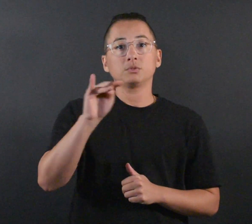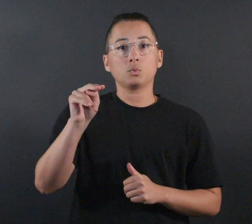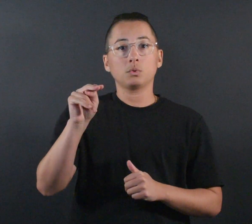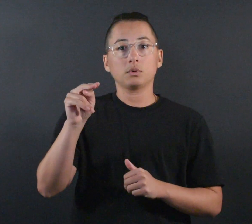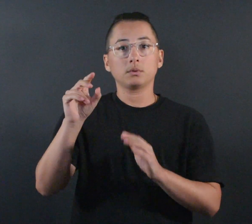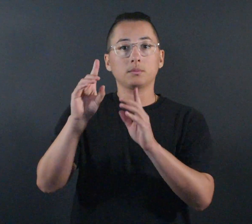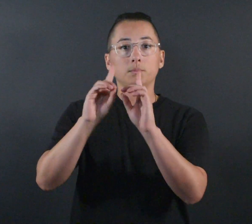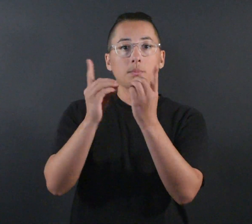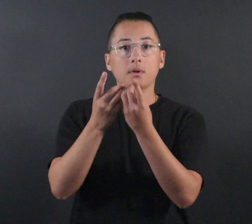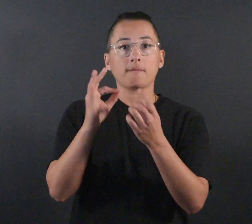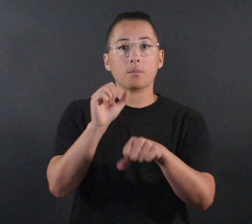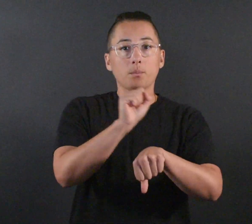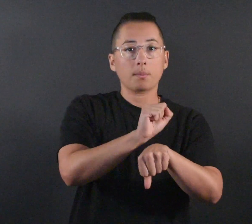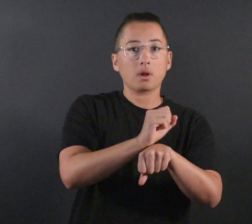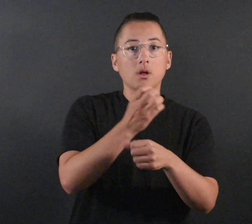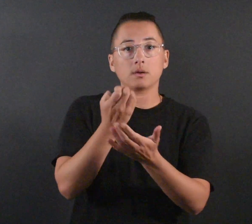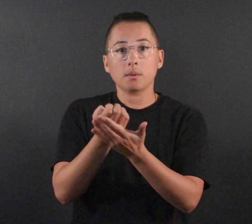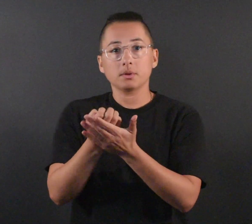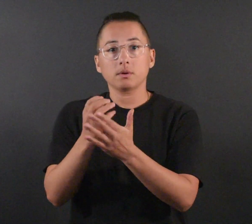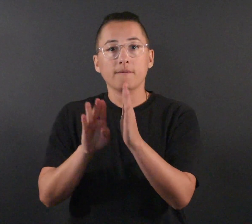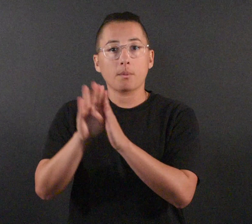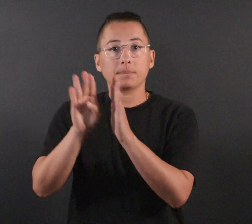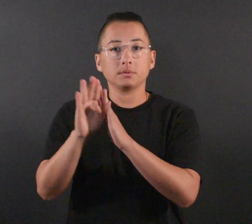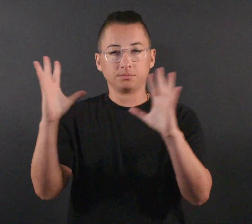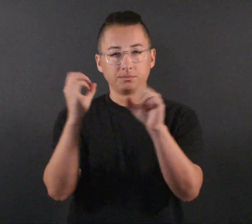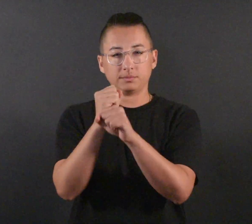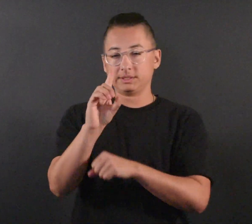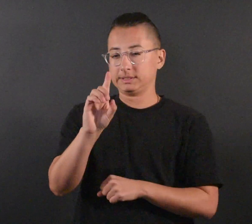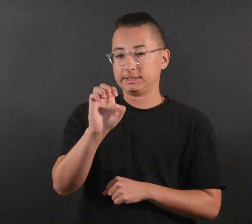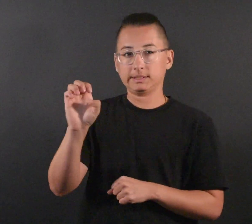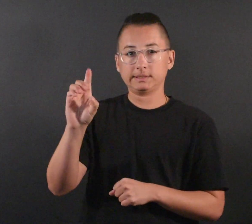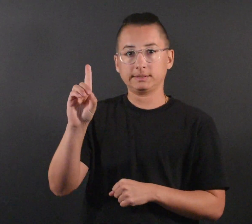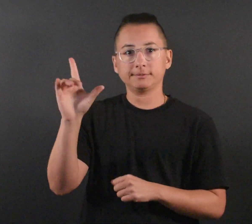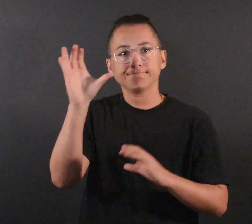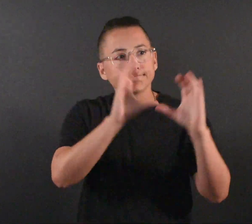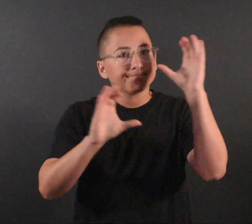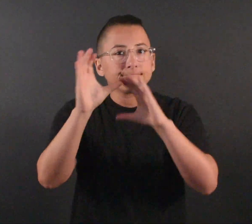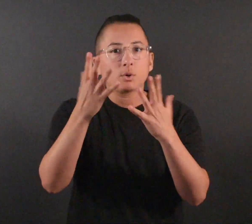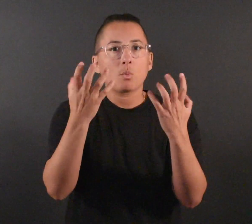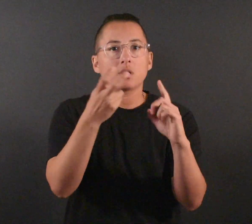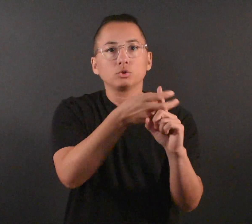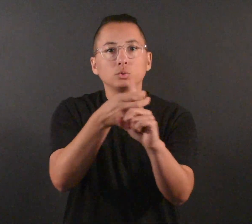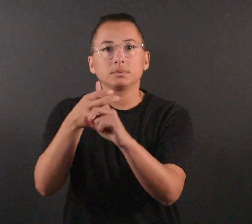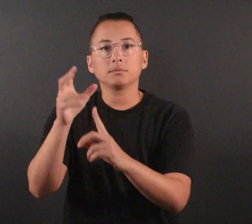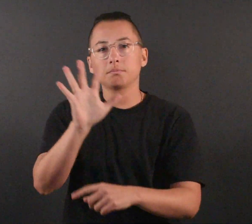The Minnesota Department of Employment and Economic Development (DEED) is looking to recruit